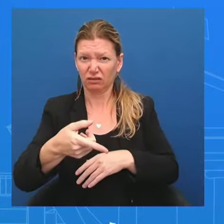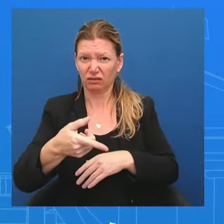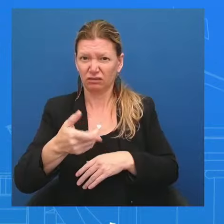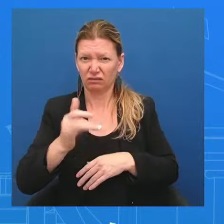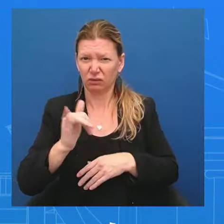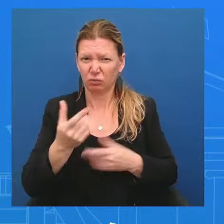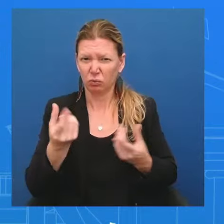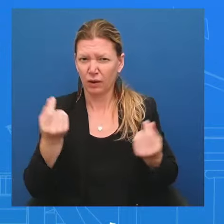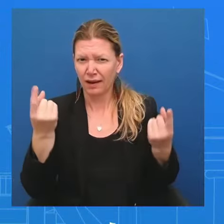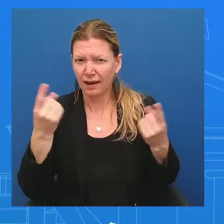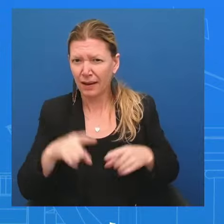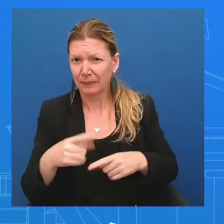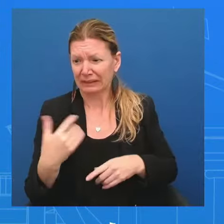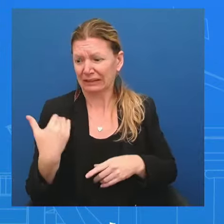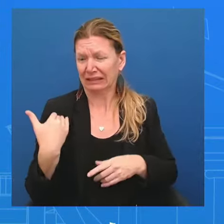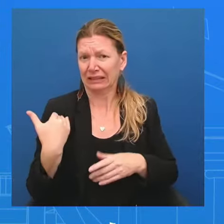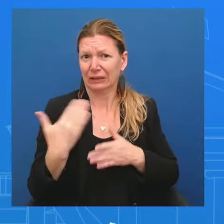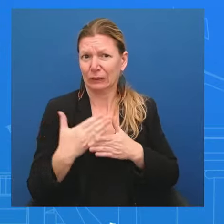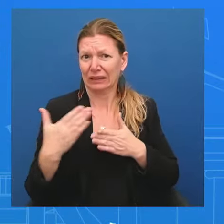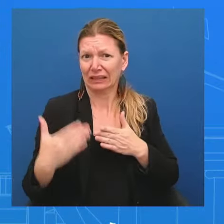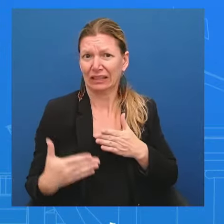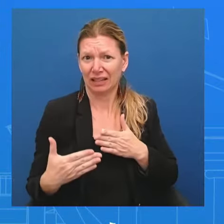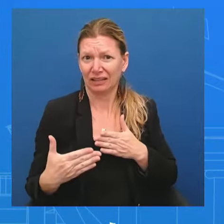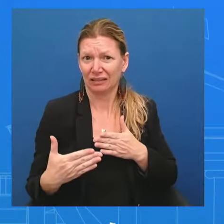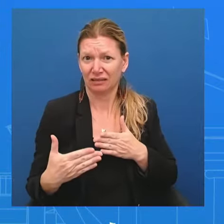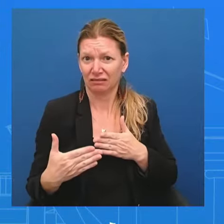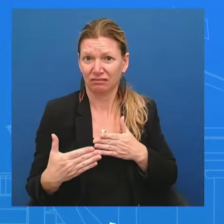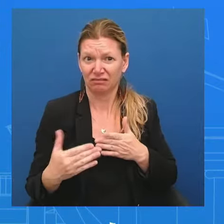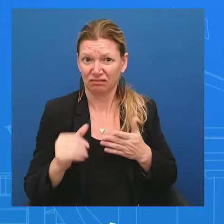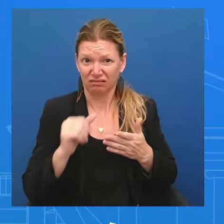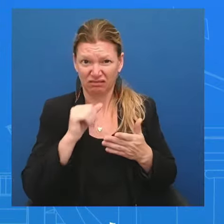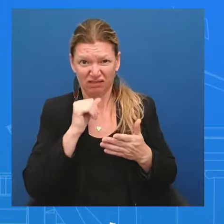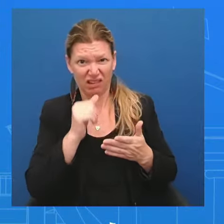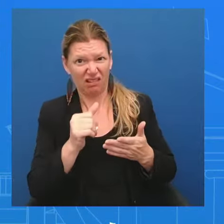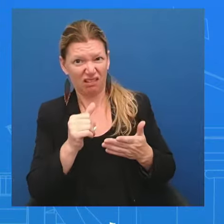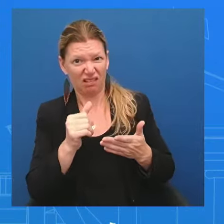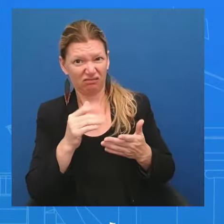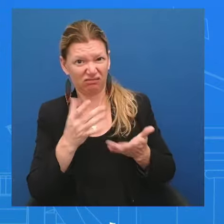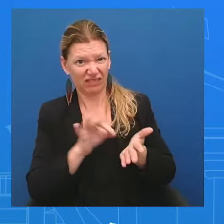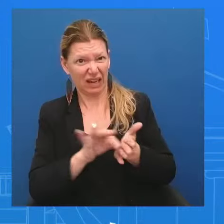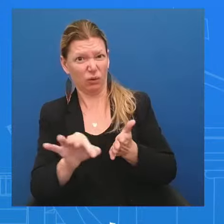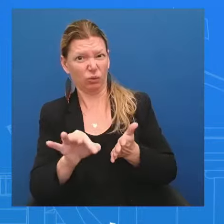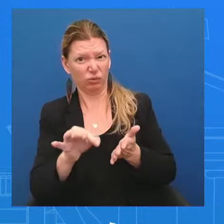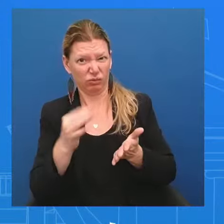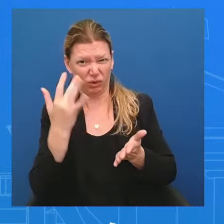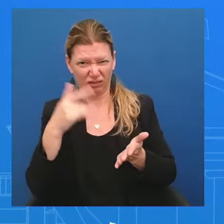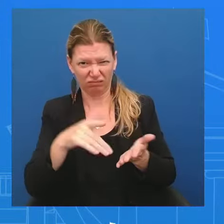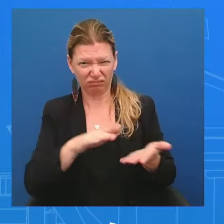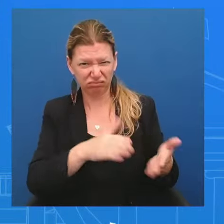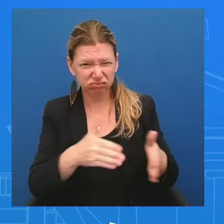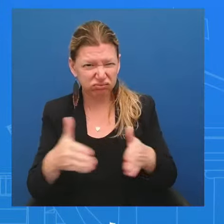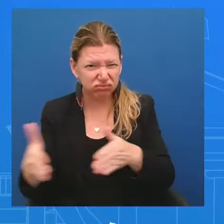how would you describe it and how would you quantify what a lot of deaths and destruction in Rafah is?